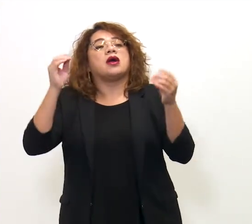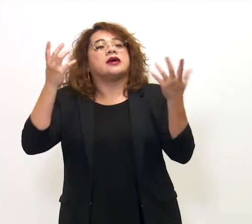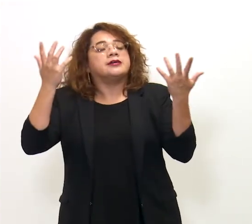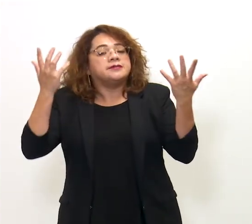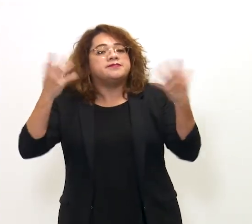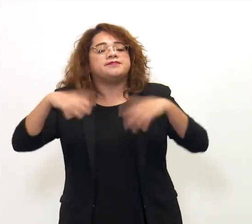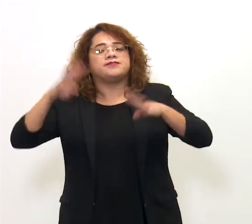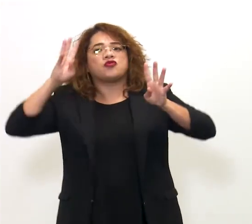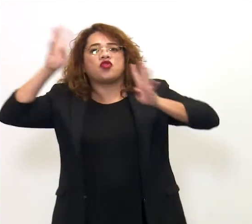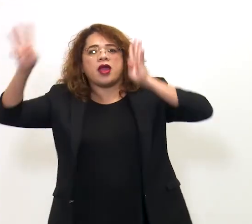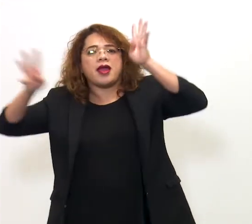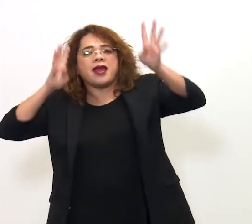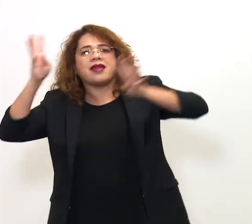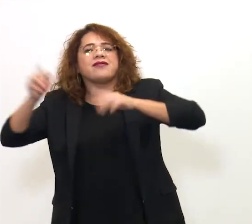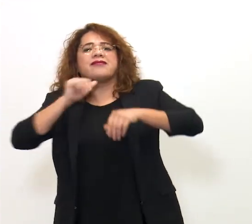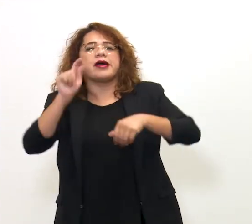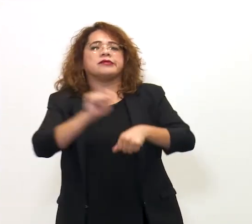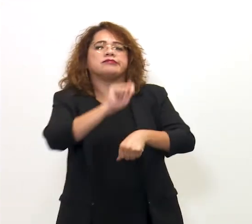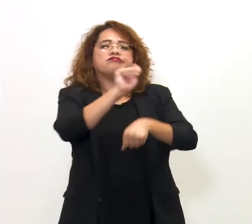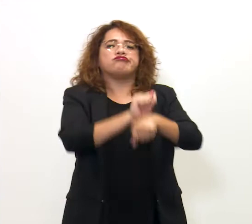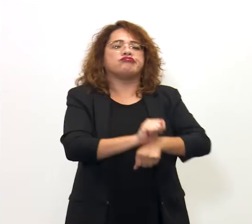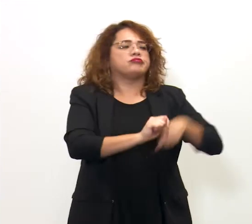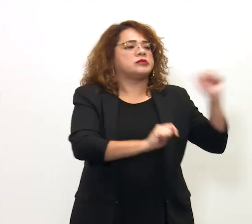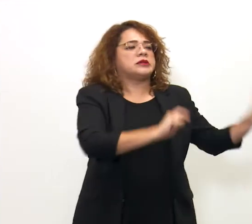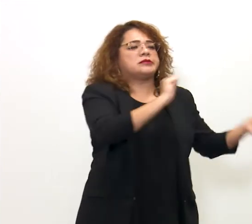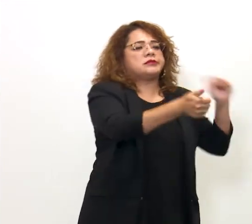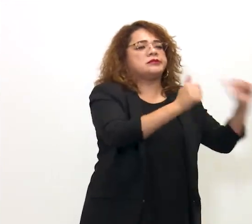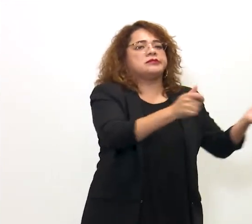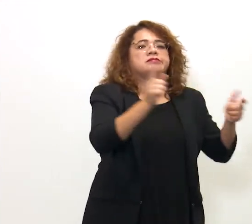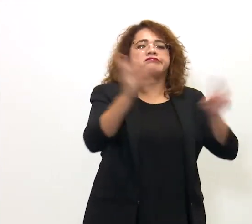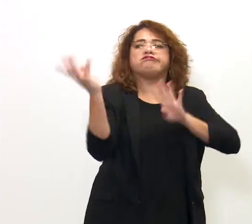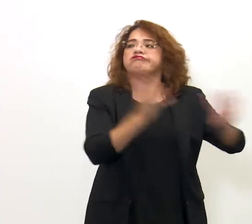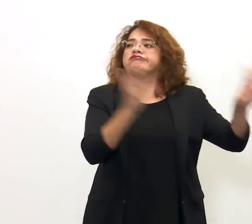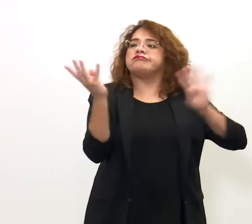So we've already begun some of that work and we've talked about that. Our Long Beach unified school